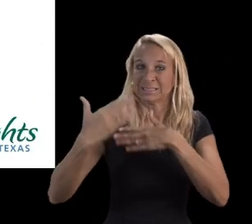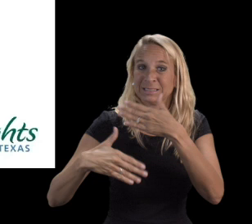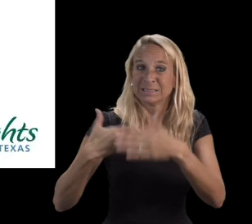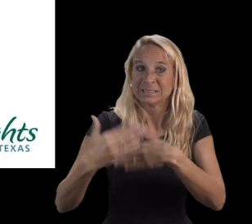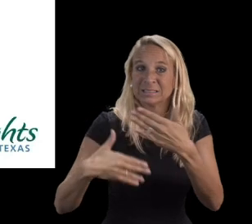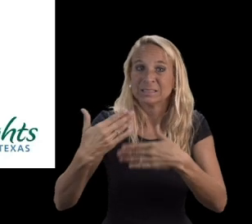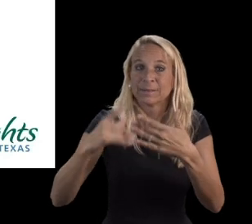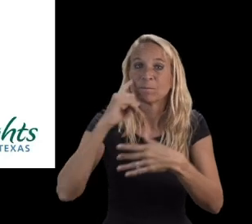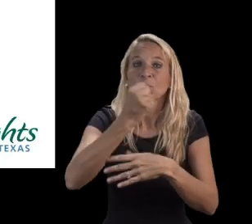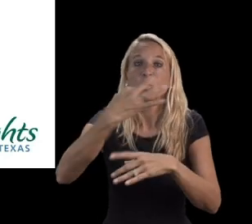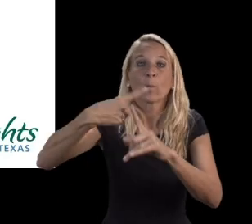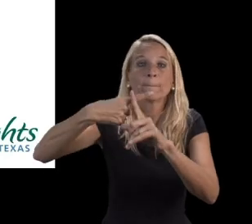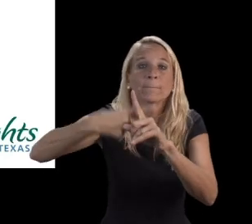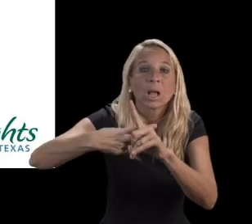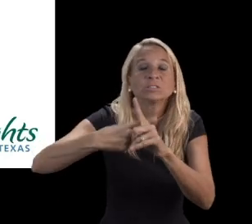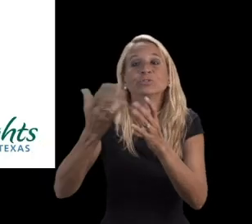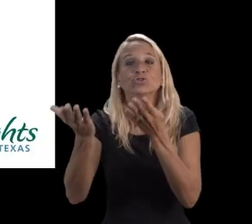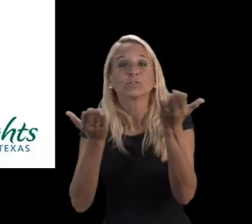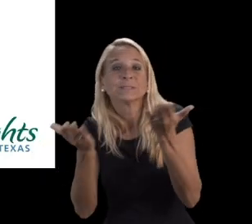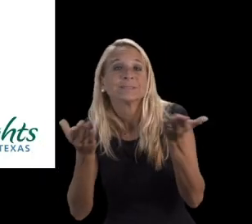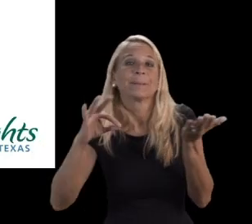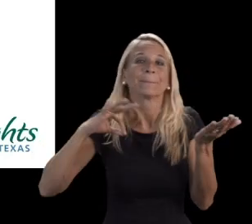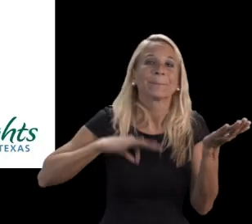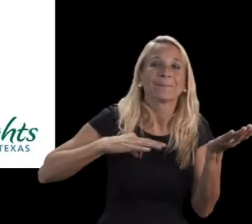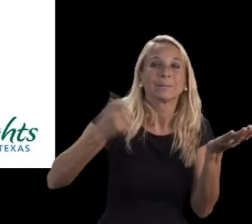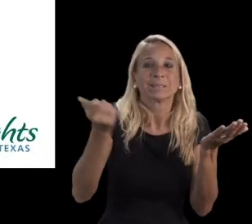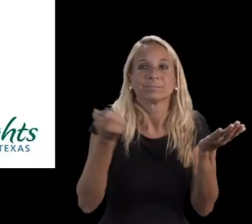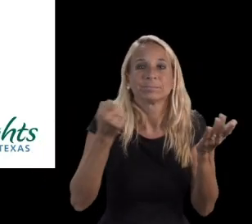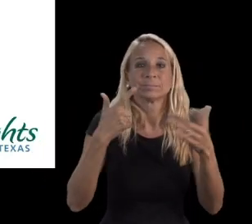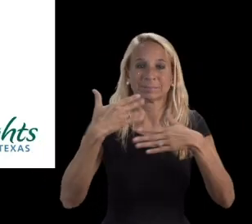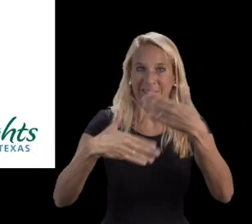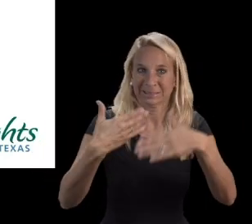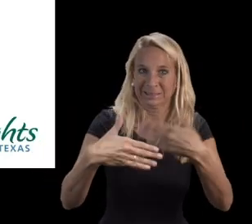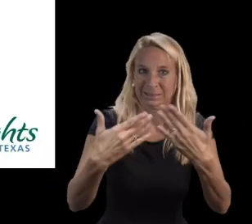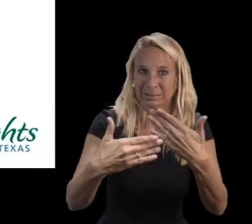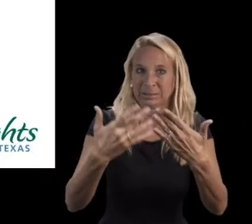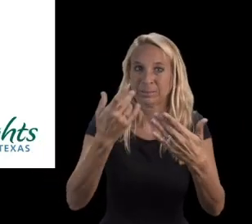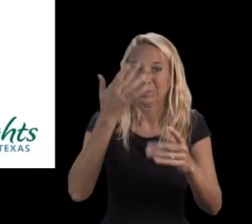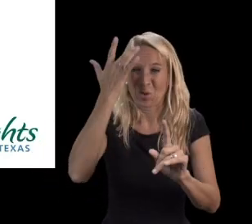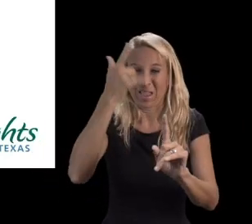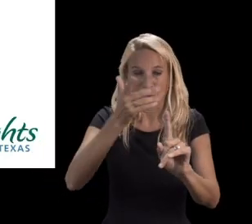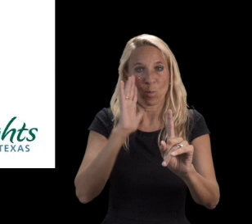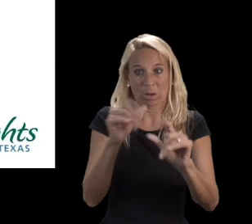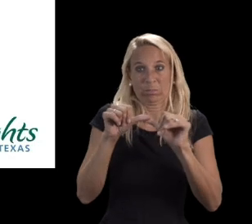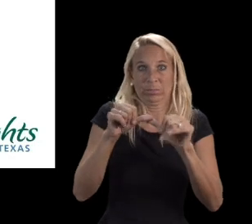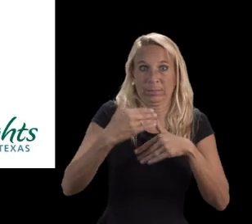And just loses those couple of months of services and benefits, because you will.